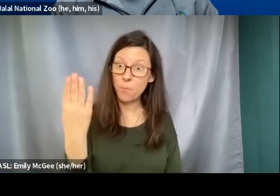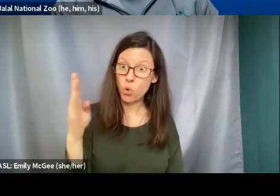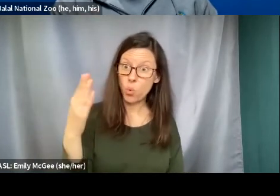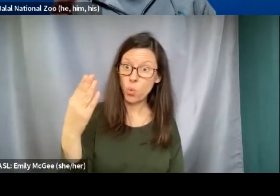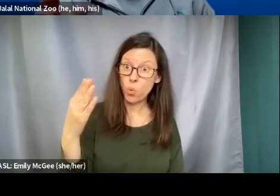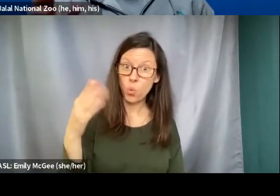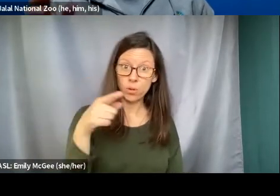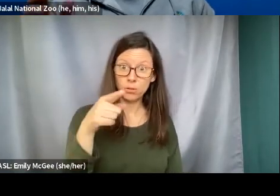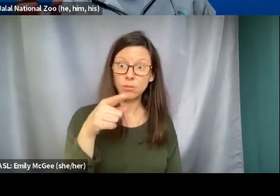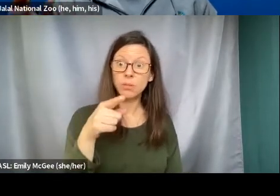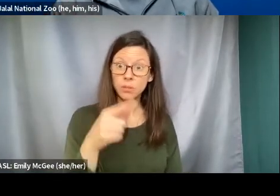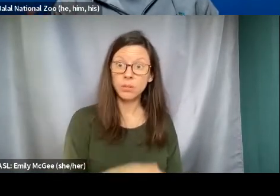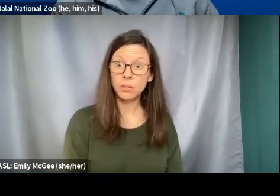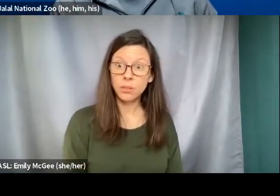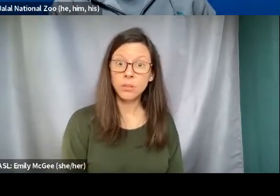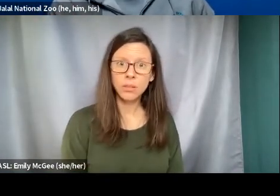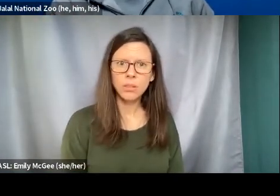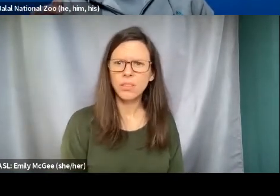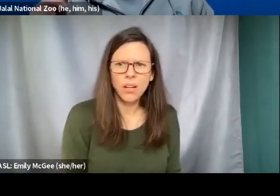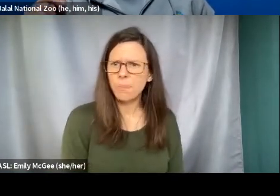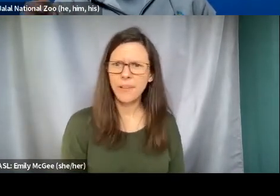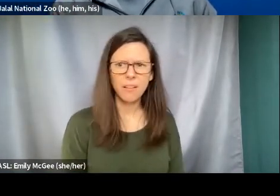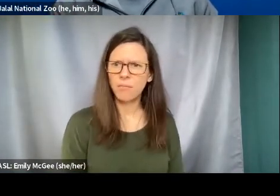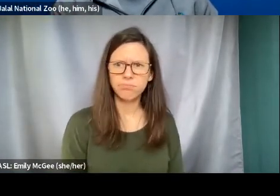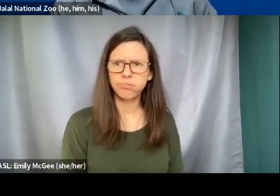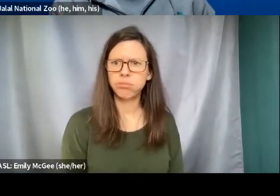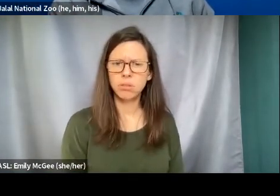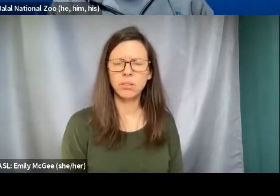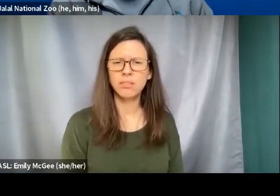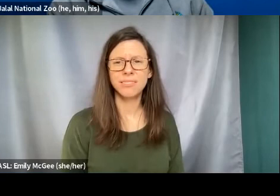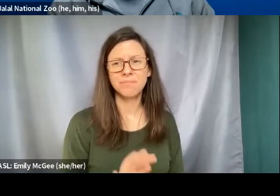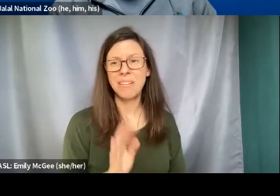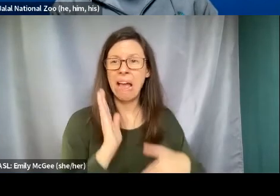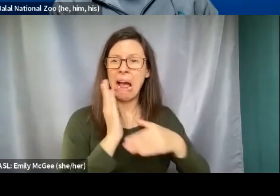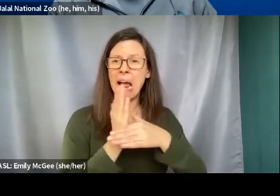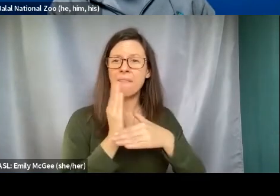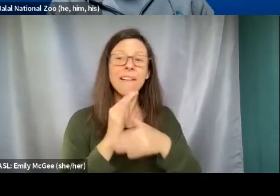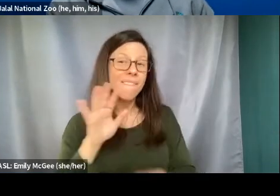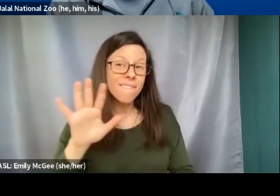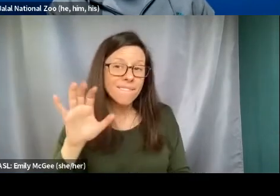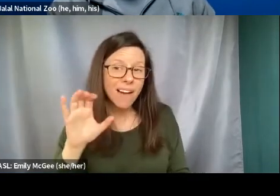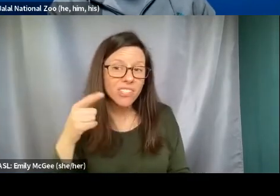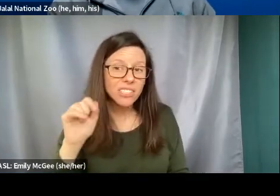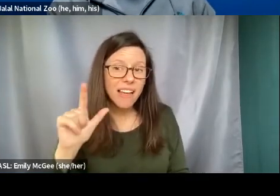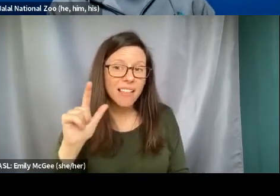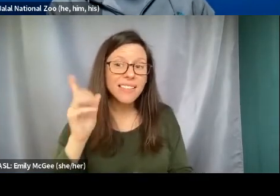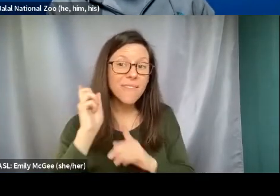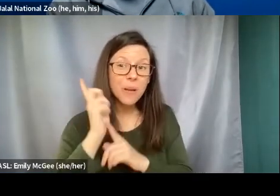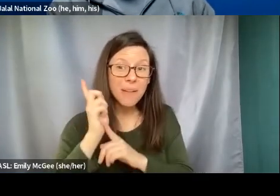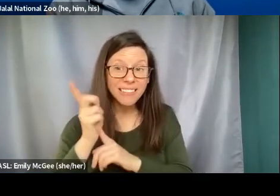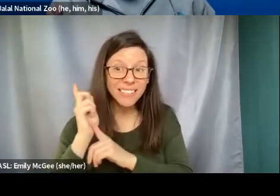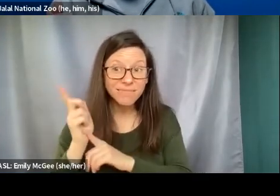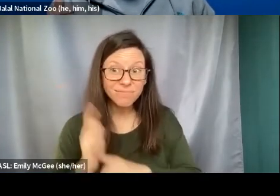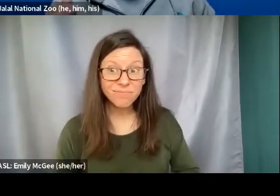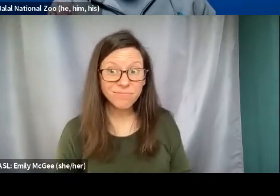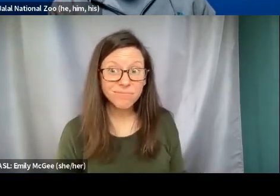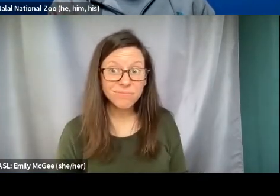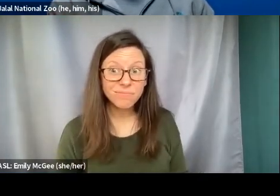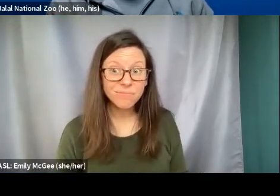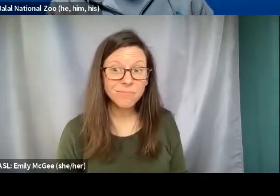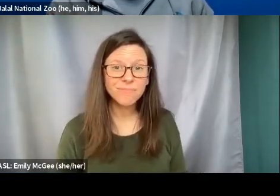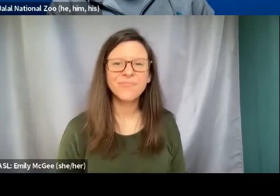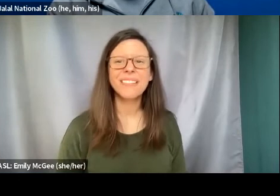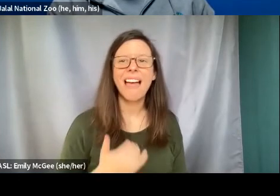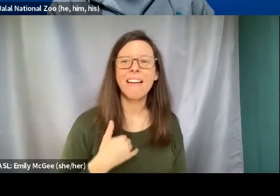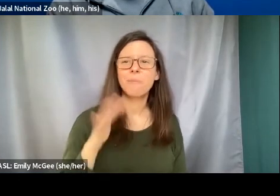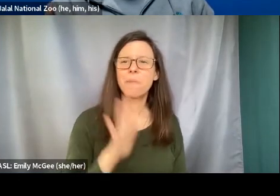Those, you average about 500 gallons a minute. The, uh, and we have about 12 of those